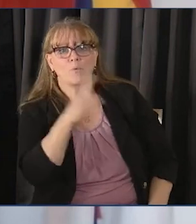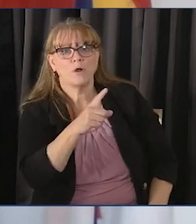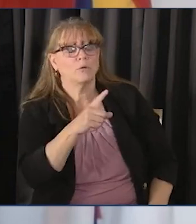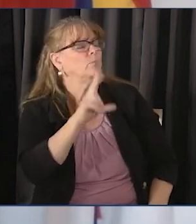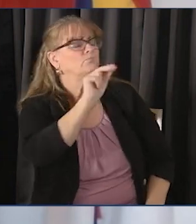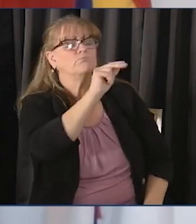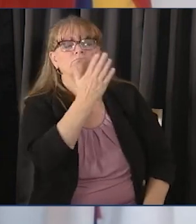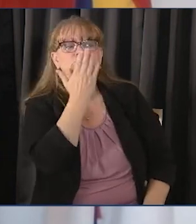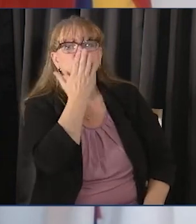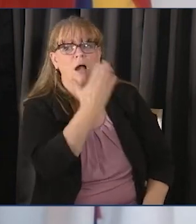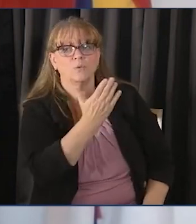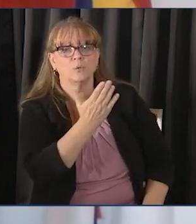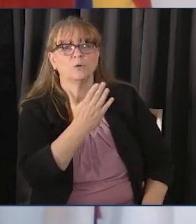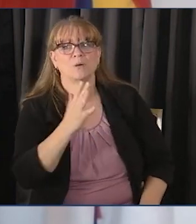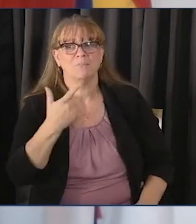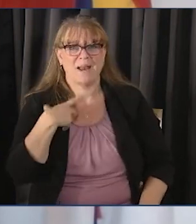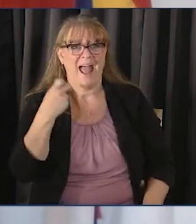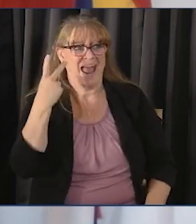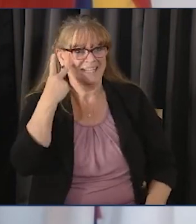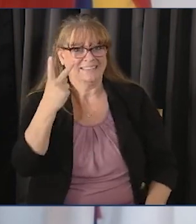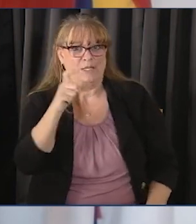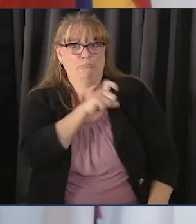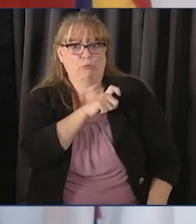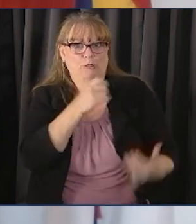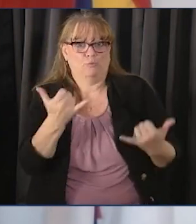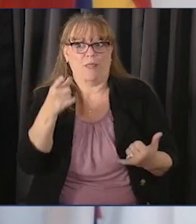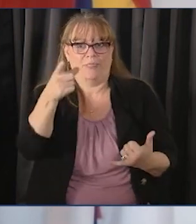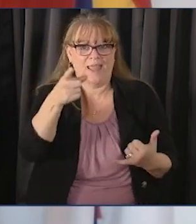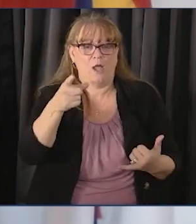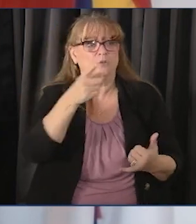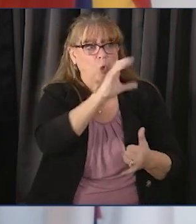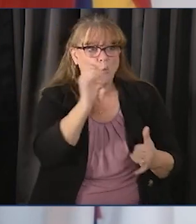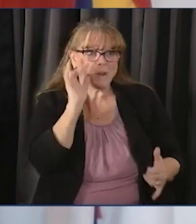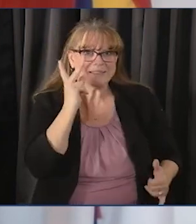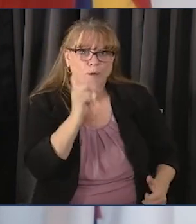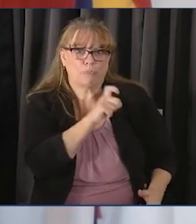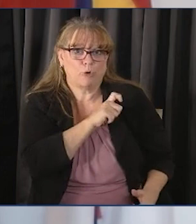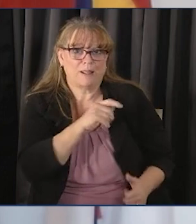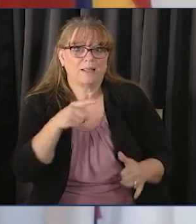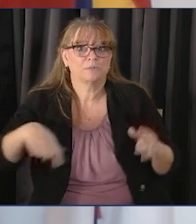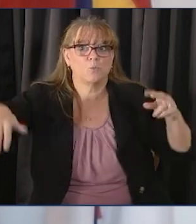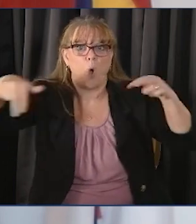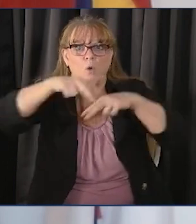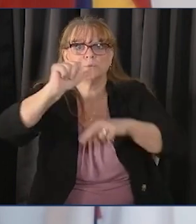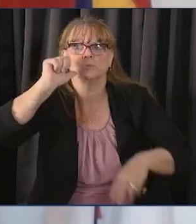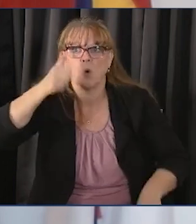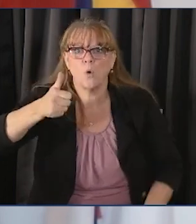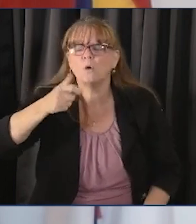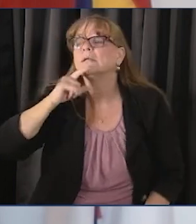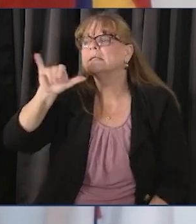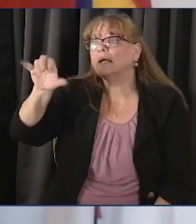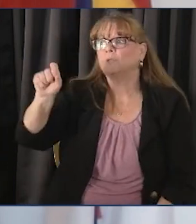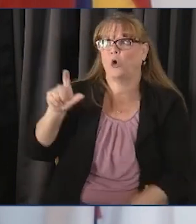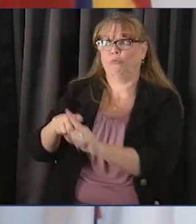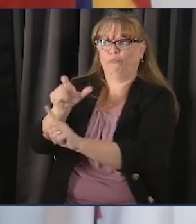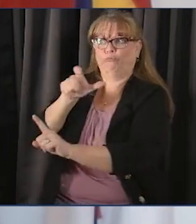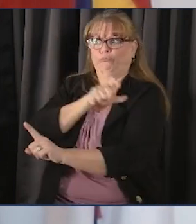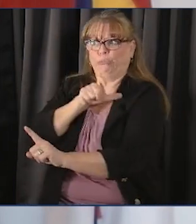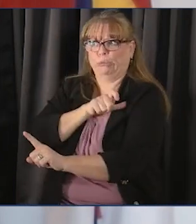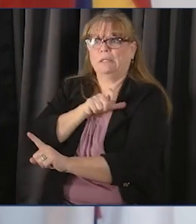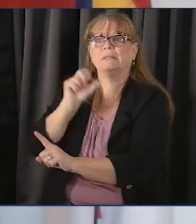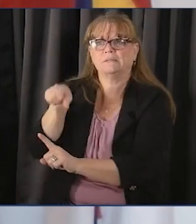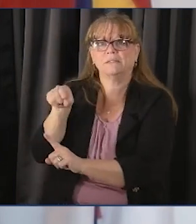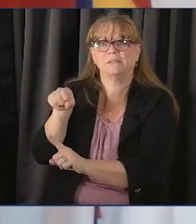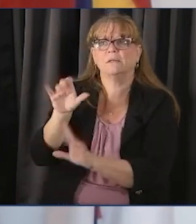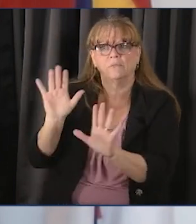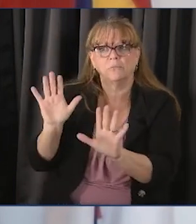Okay, do you know if they are going to block off any streets or any other barriers be put